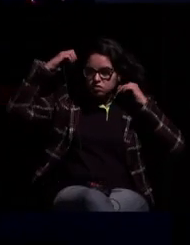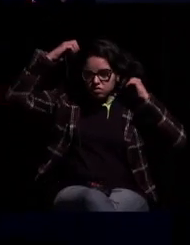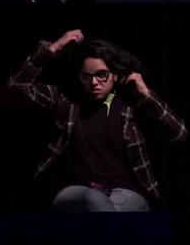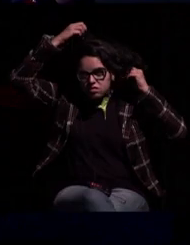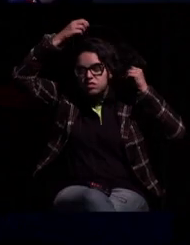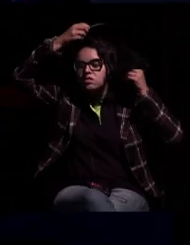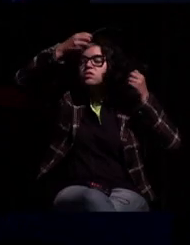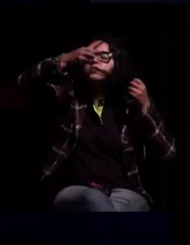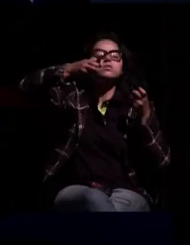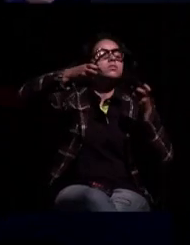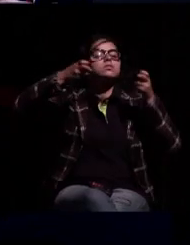“S’il vous plait”.